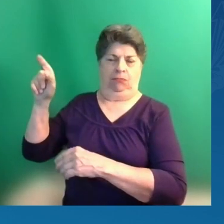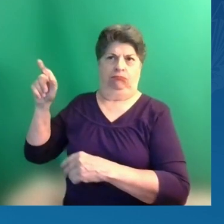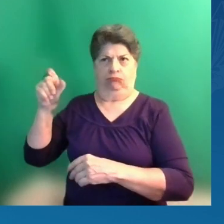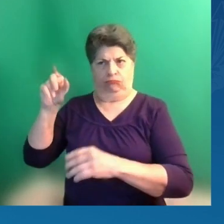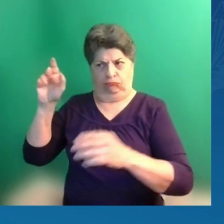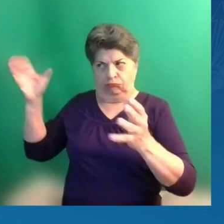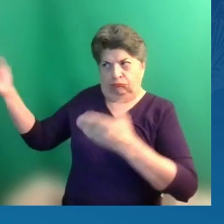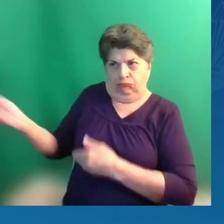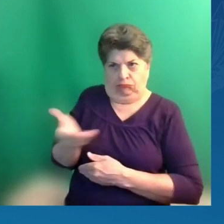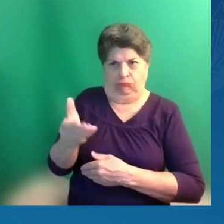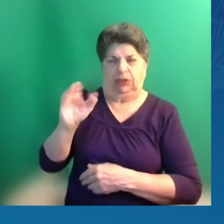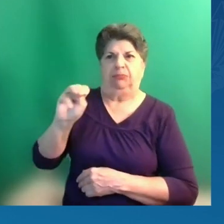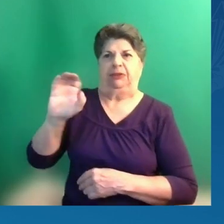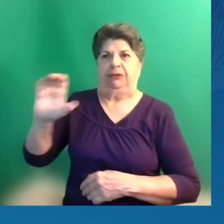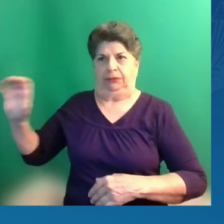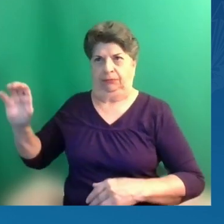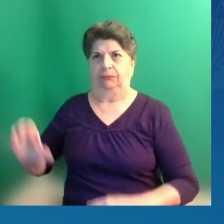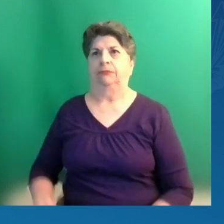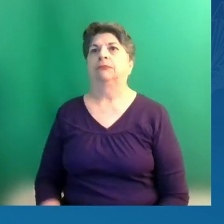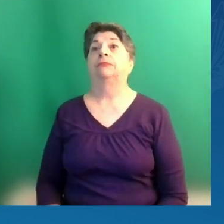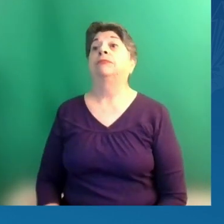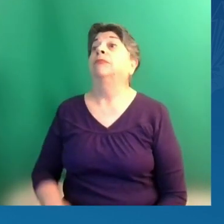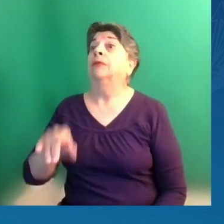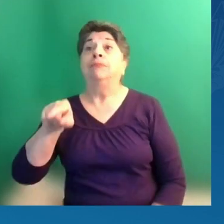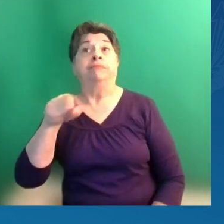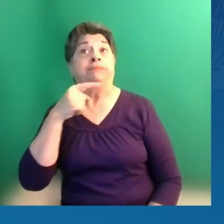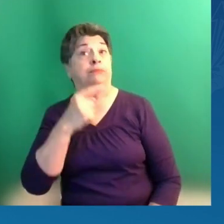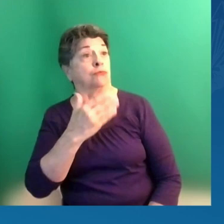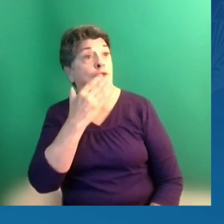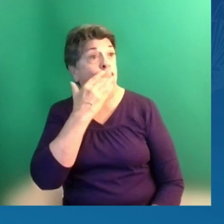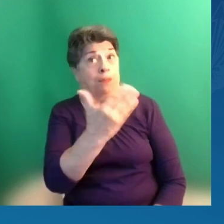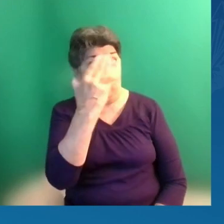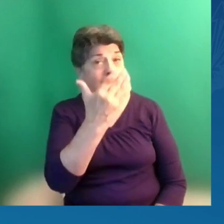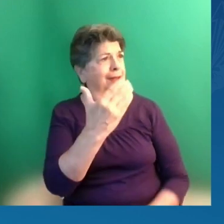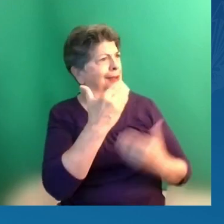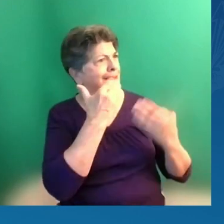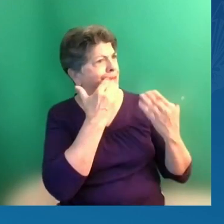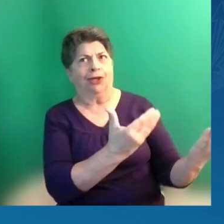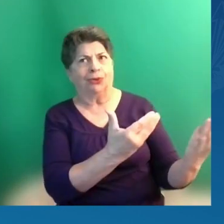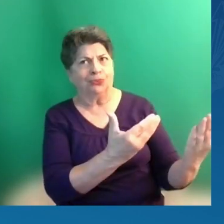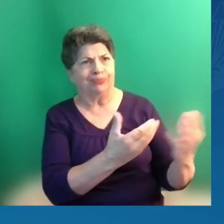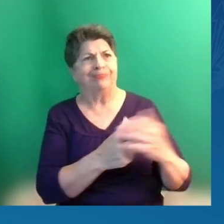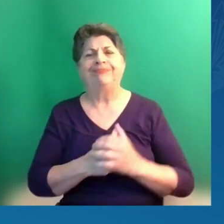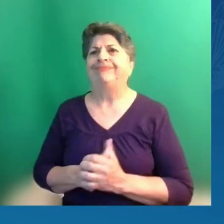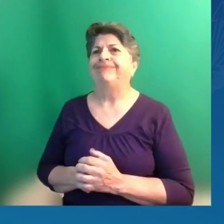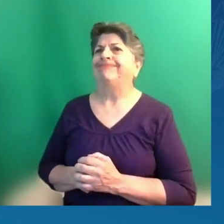Ms. Albright: Good morning. Thank you, Deputy Secretary. I'm just delighted to be here today